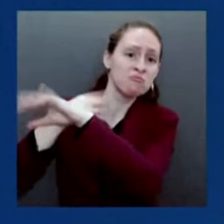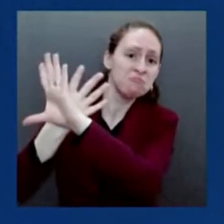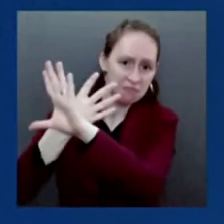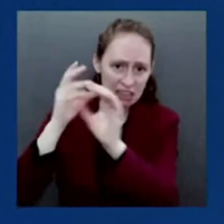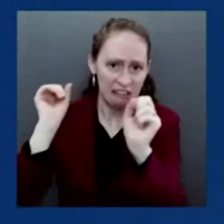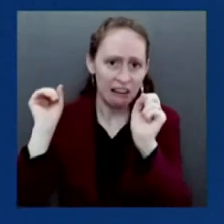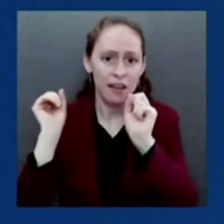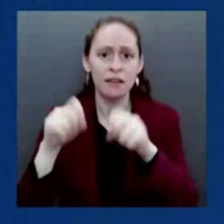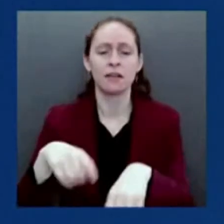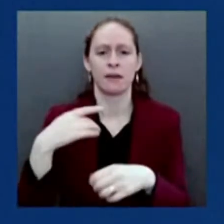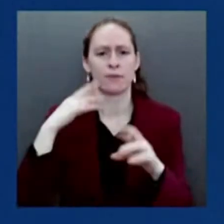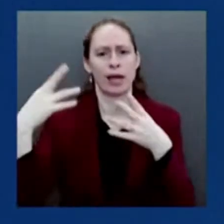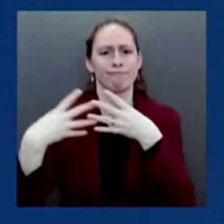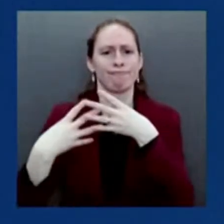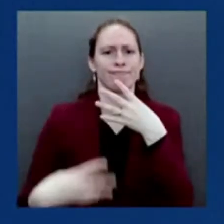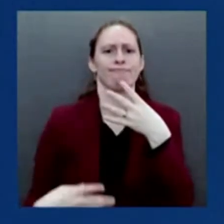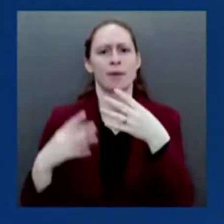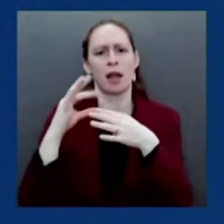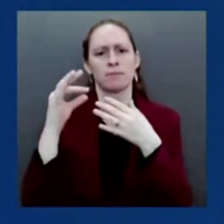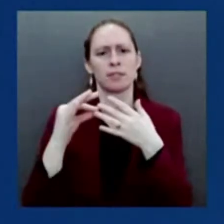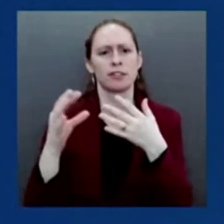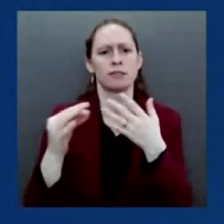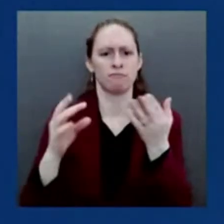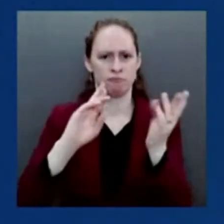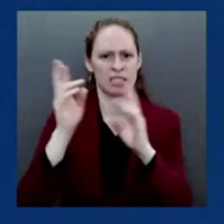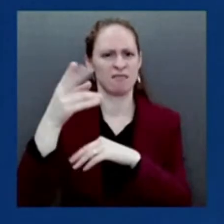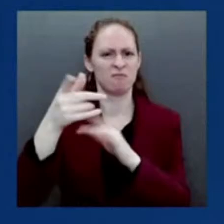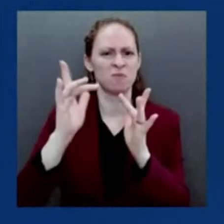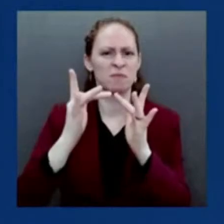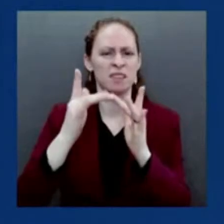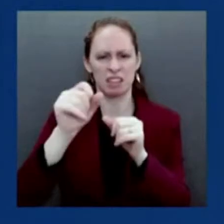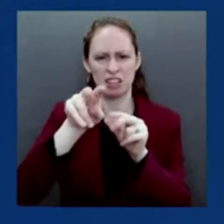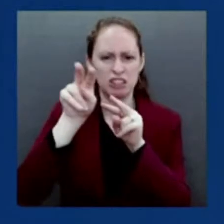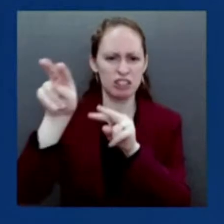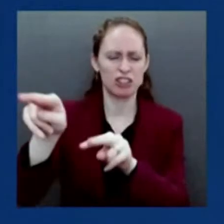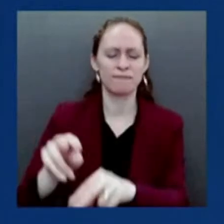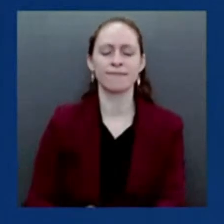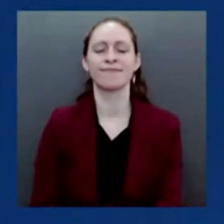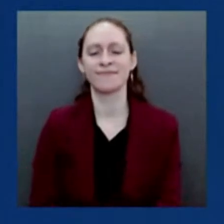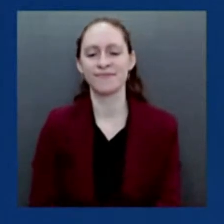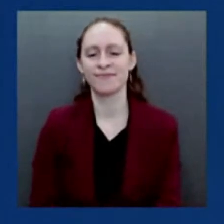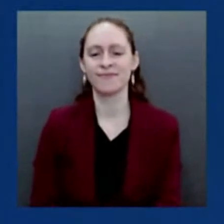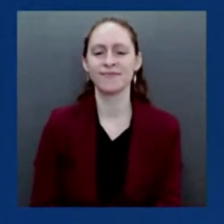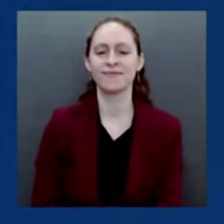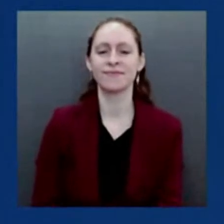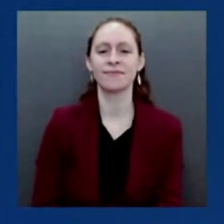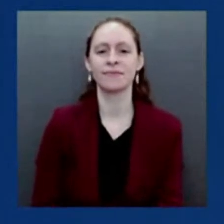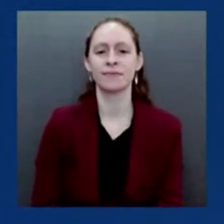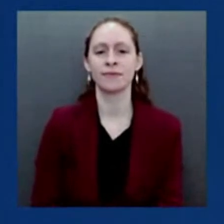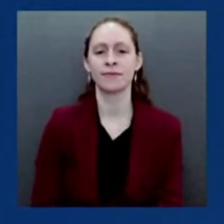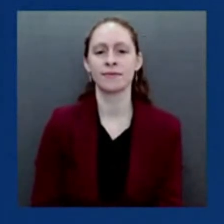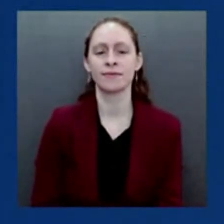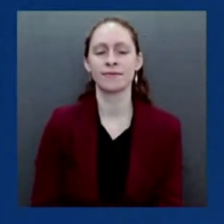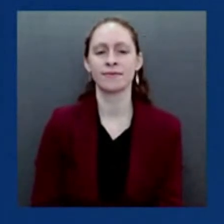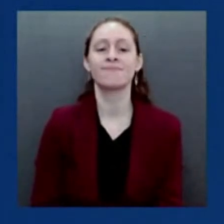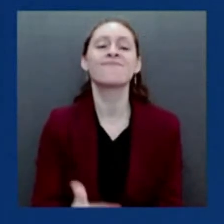REITERATE WHAT I WAS SAYING, THE THERAPIES IN THE TREATMENT GUIDELINES ARE AVAILABLE ON THE WEBSITE SHOWN HERE. BACK TO YOU, JEFF.